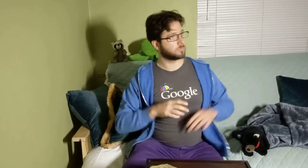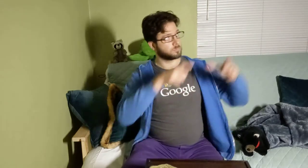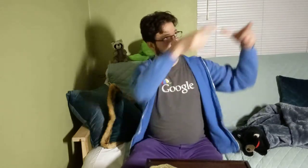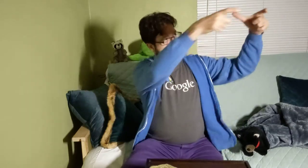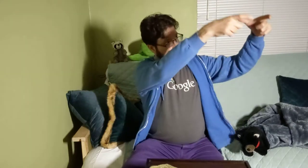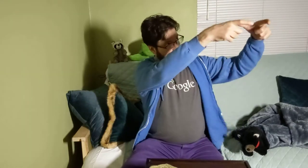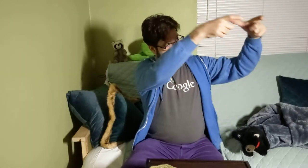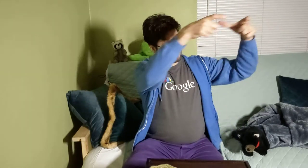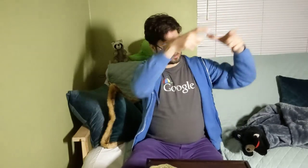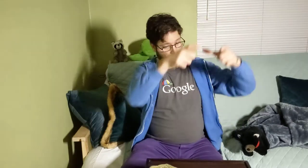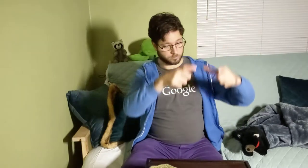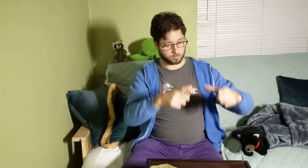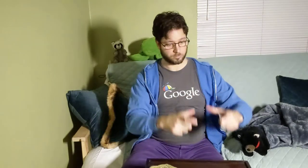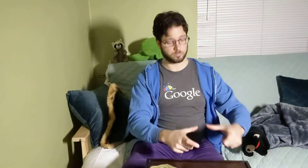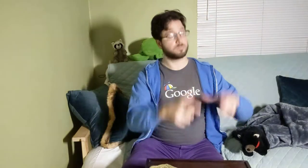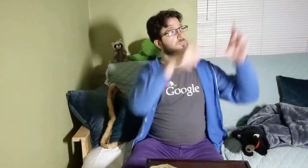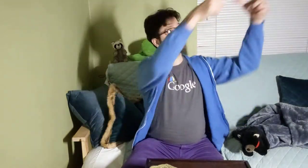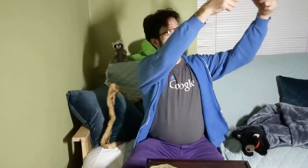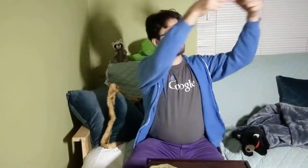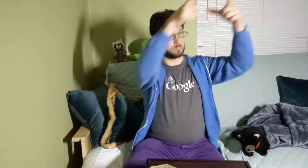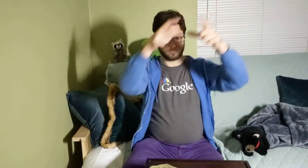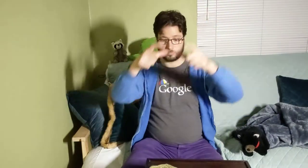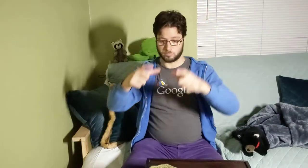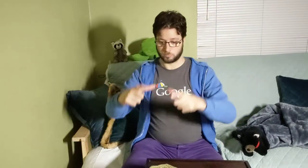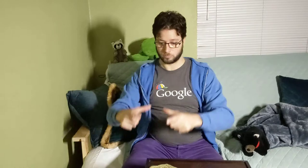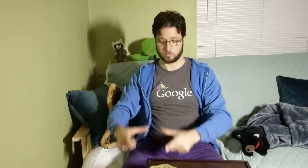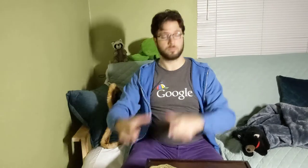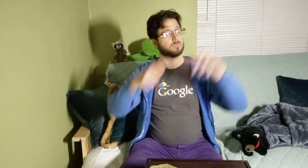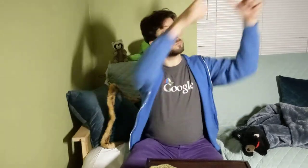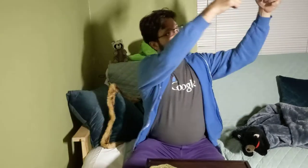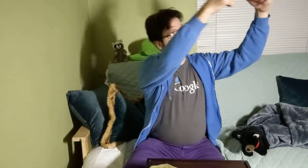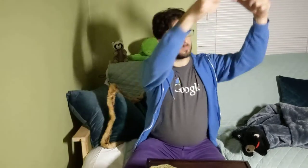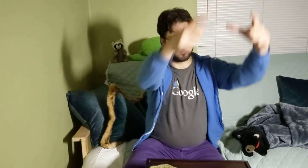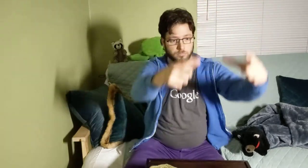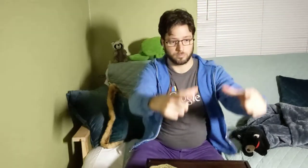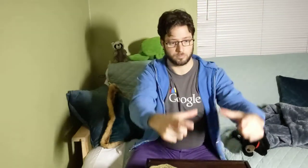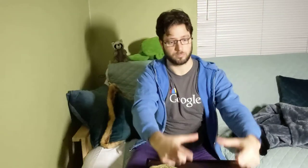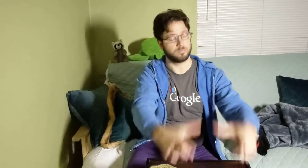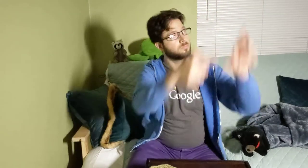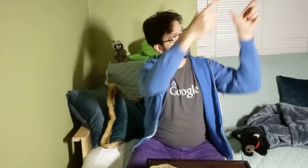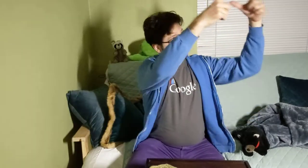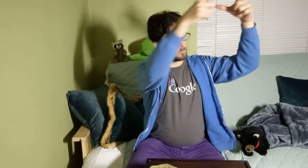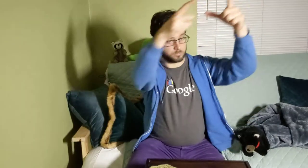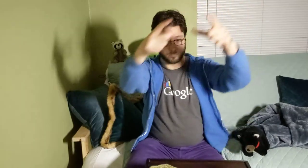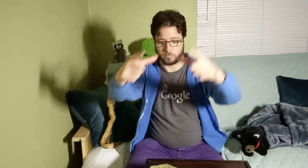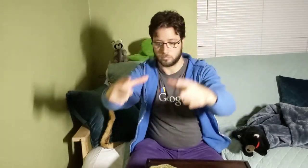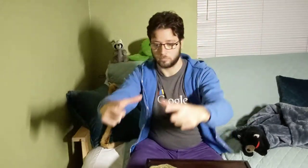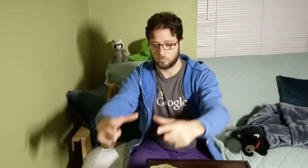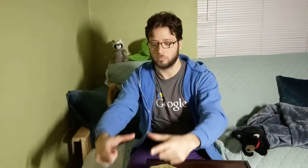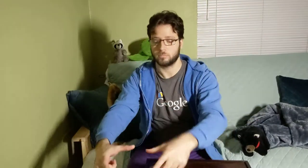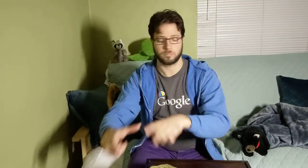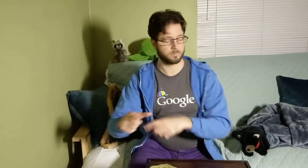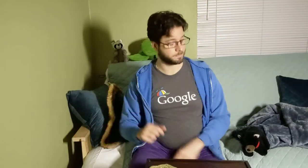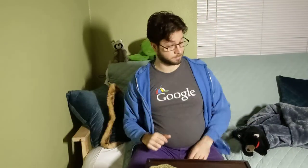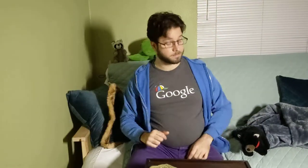l PLATE++